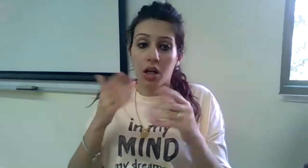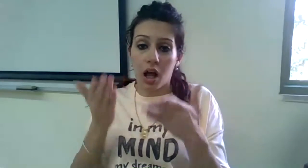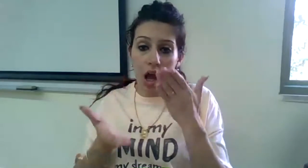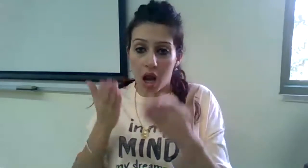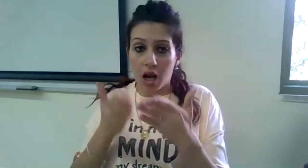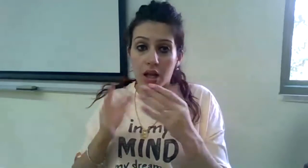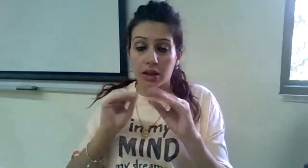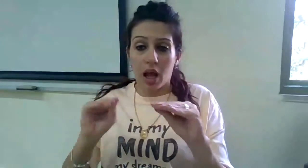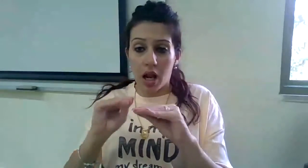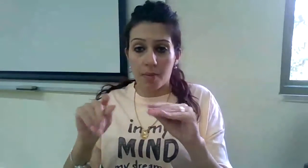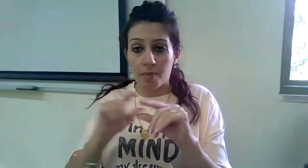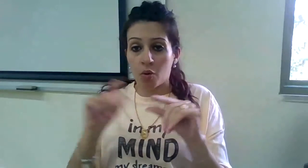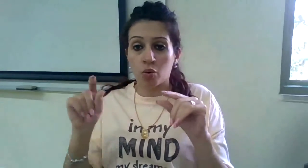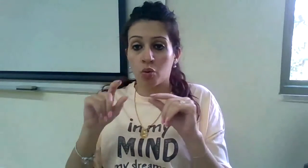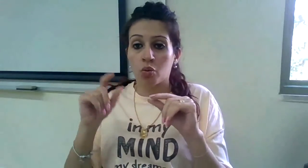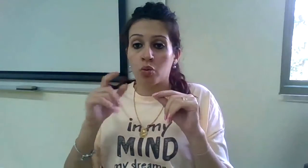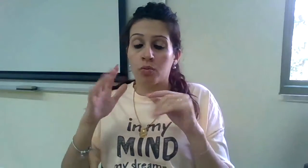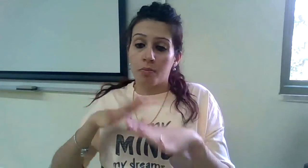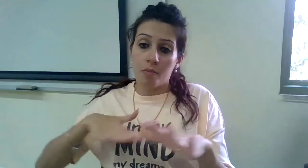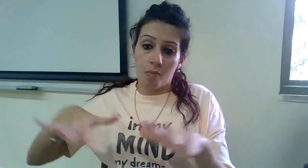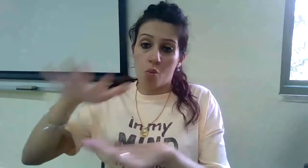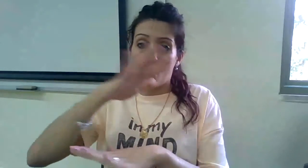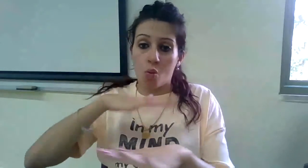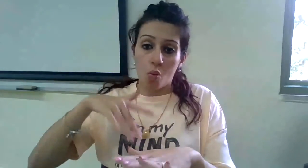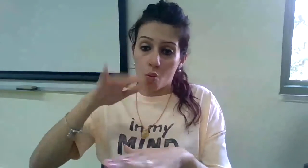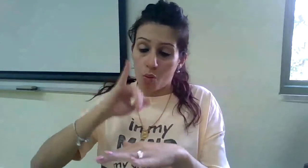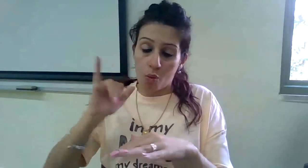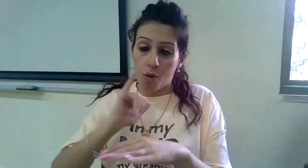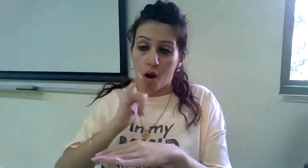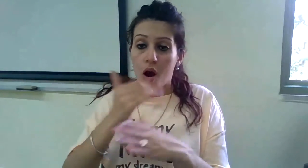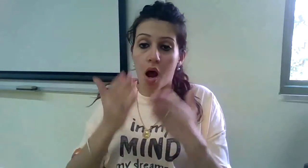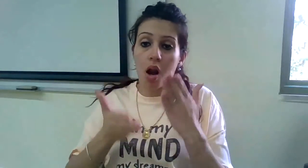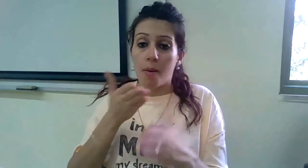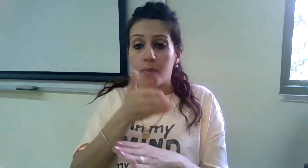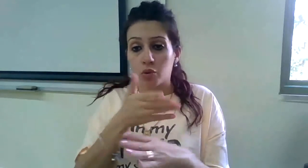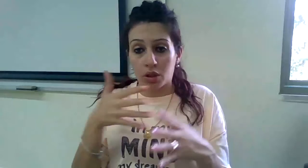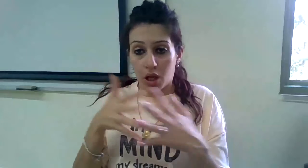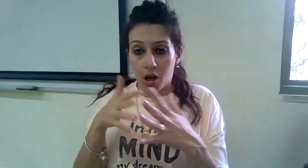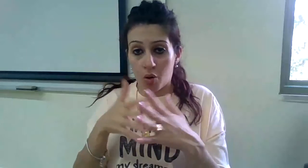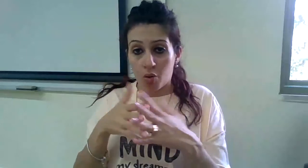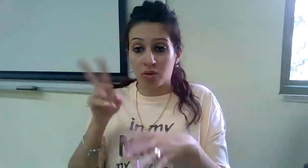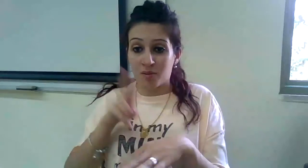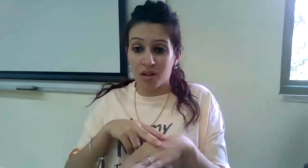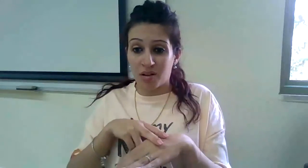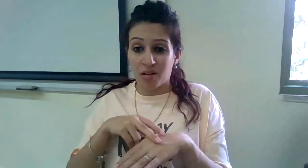and mentoring efforts primarily on the school leaders. And of course, you also have to give them